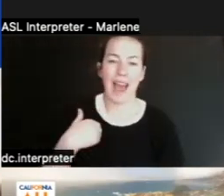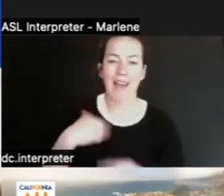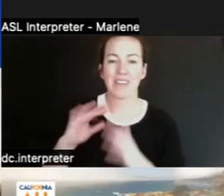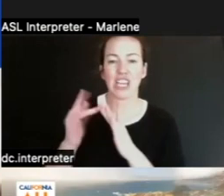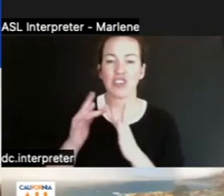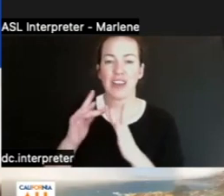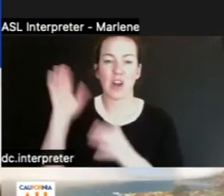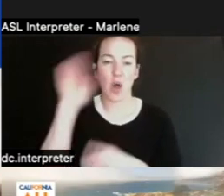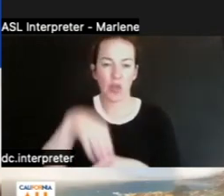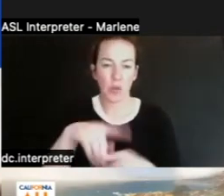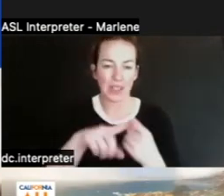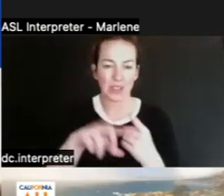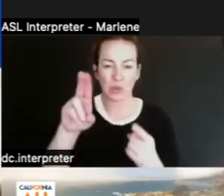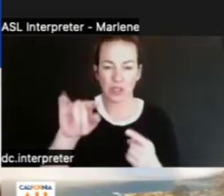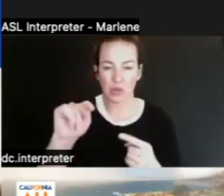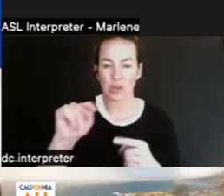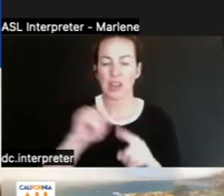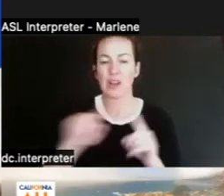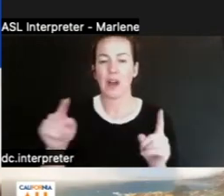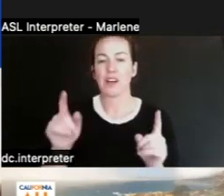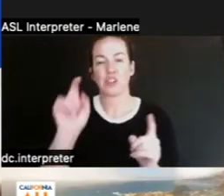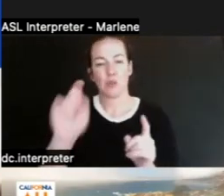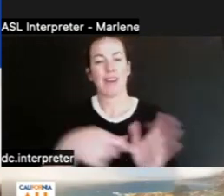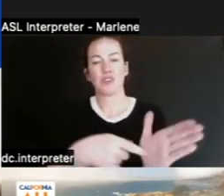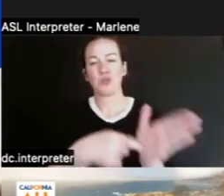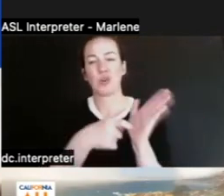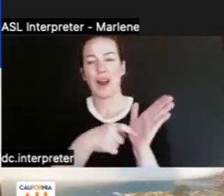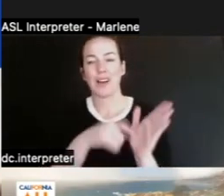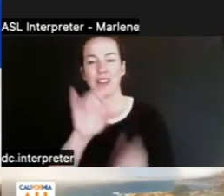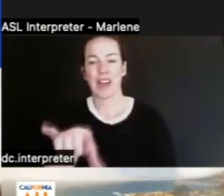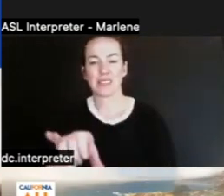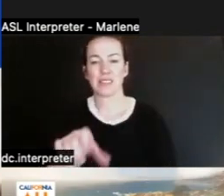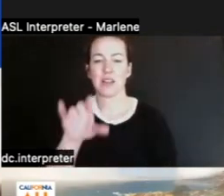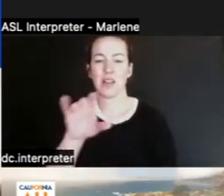campus. And those aren’t choices anymore. But they're gonna remain choices for the next 5-10,